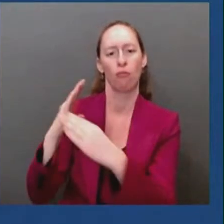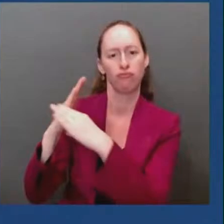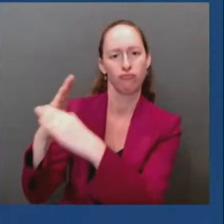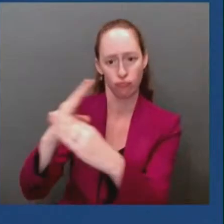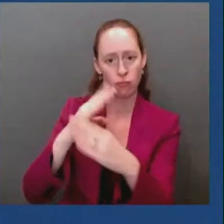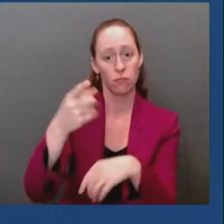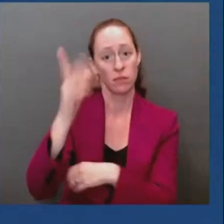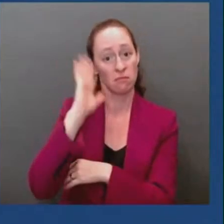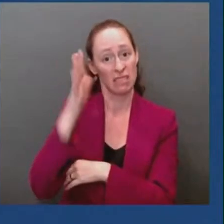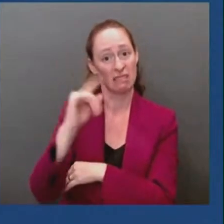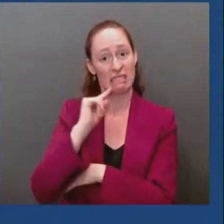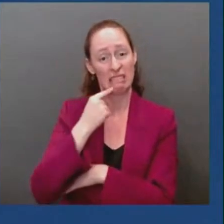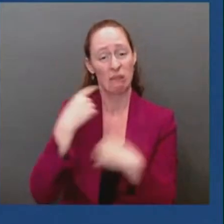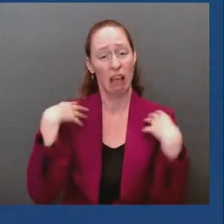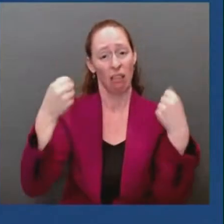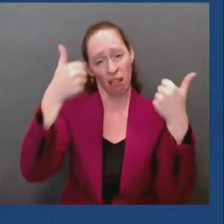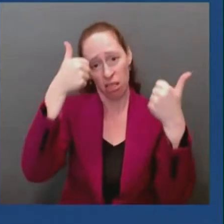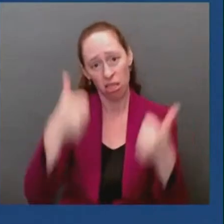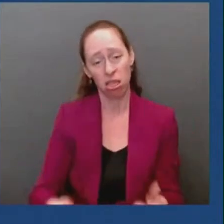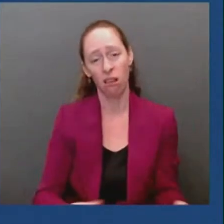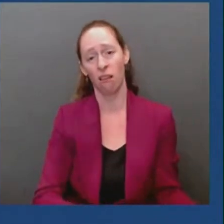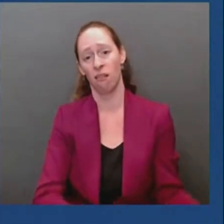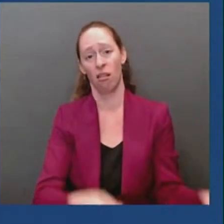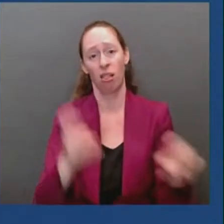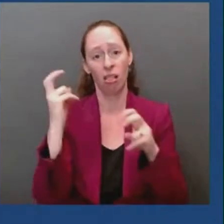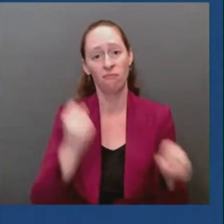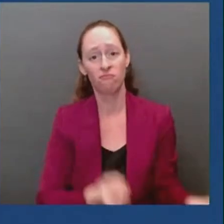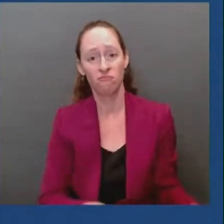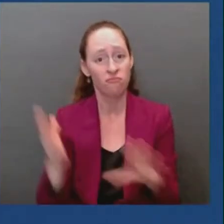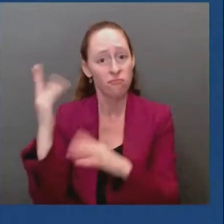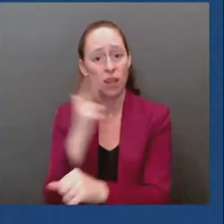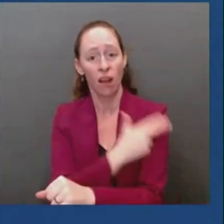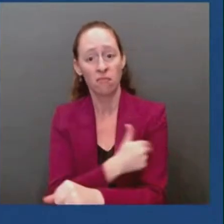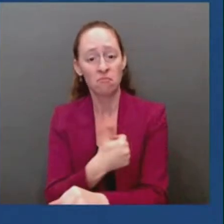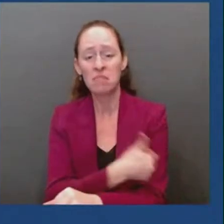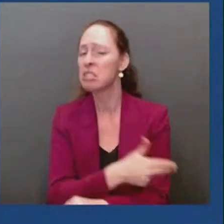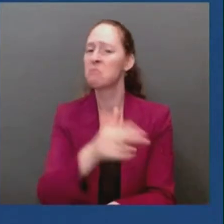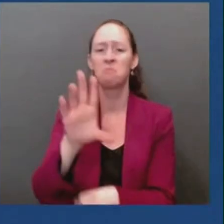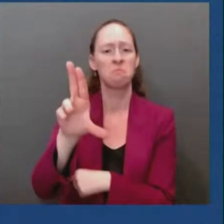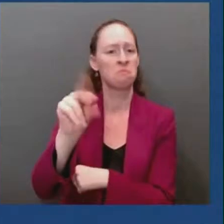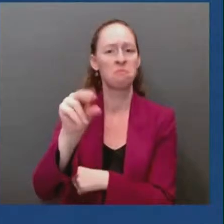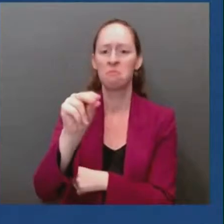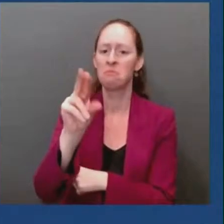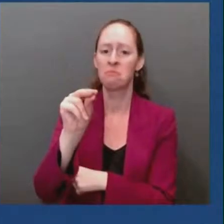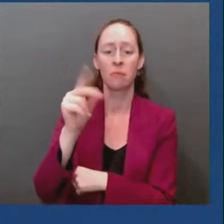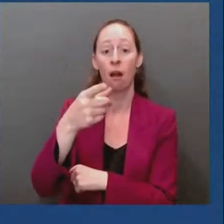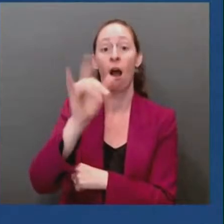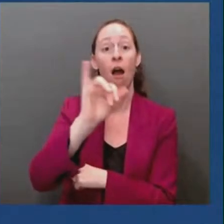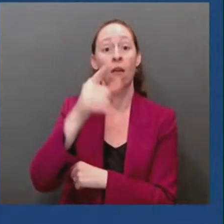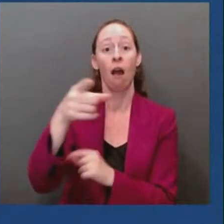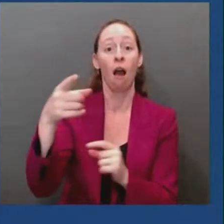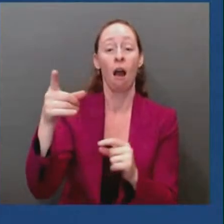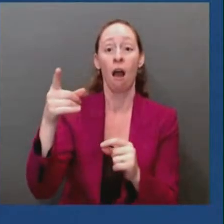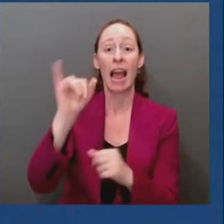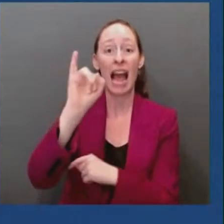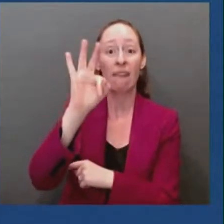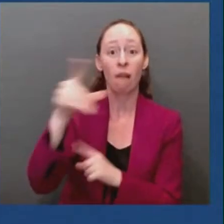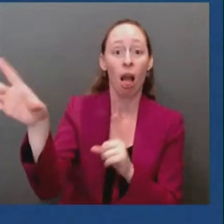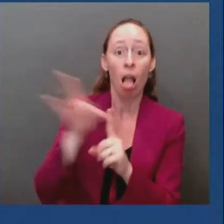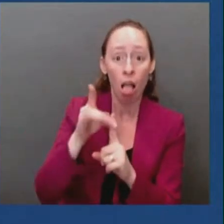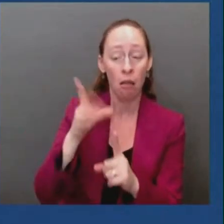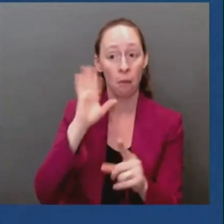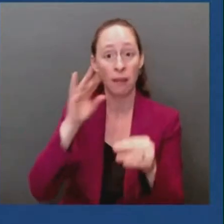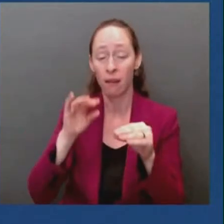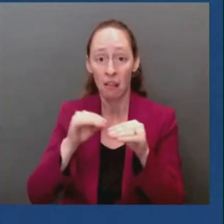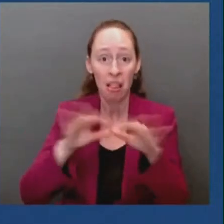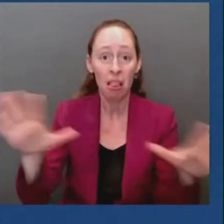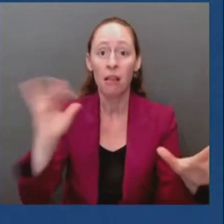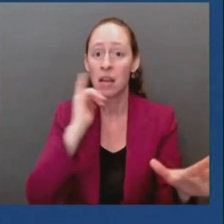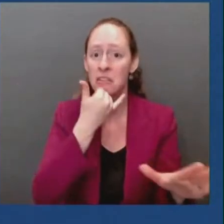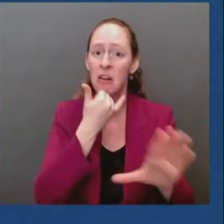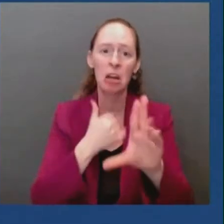INFECTION PROTECTION AGAINST